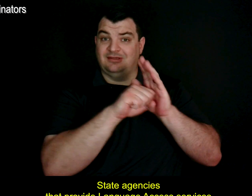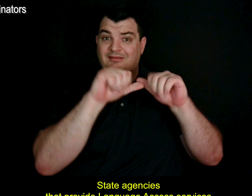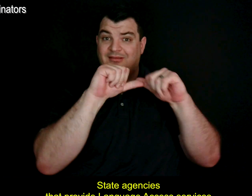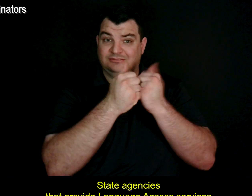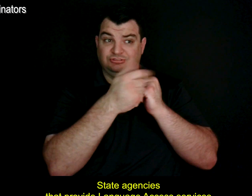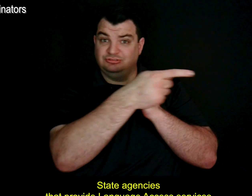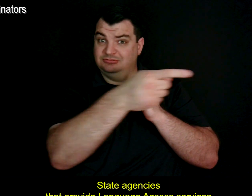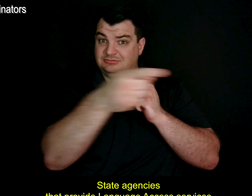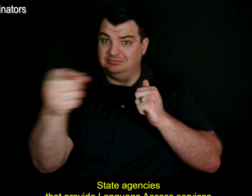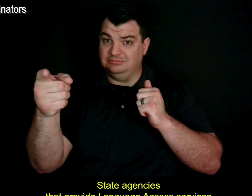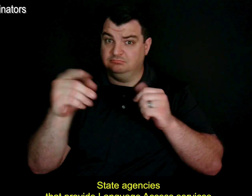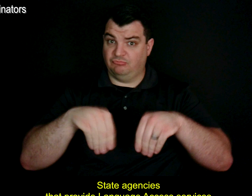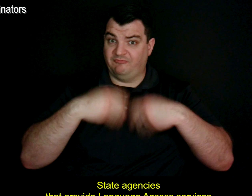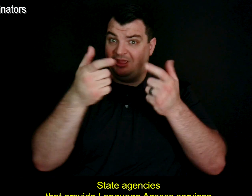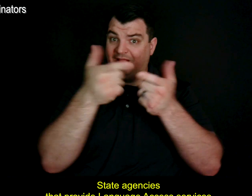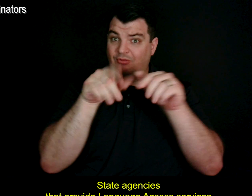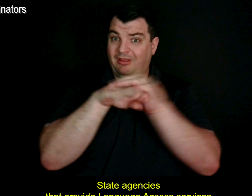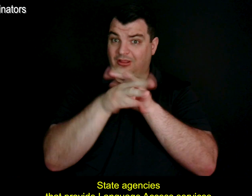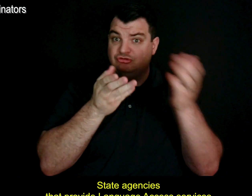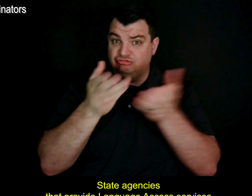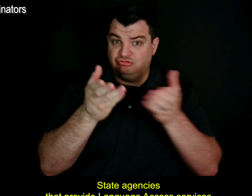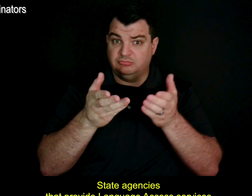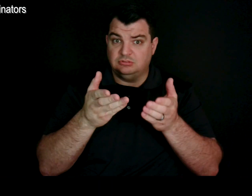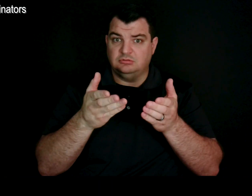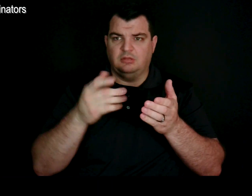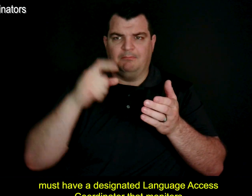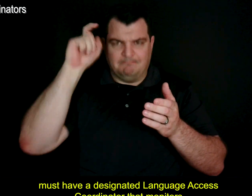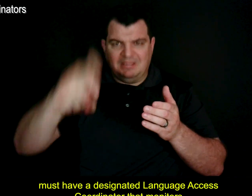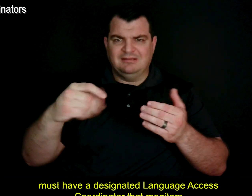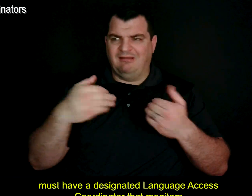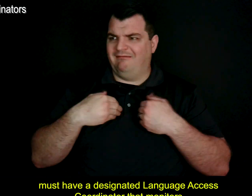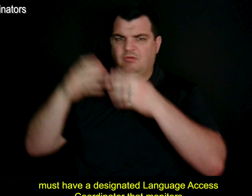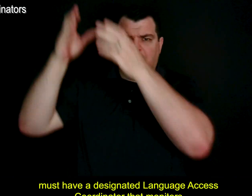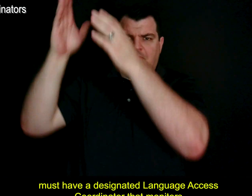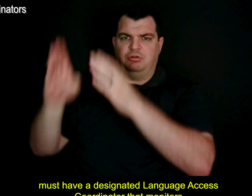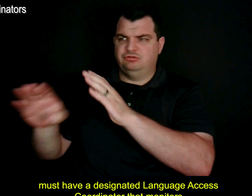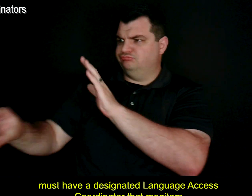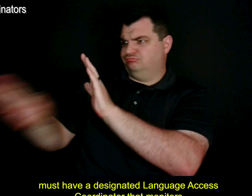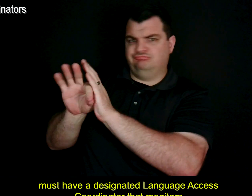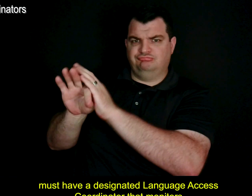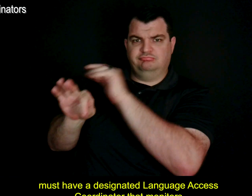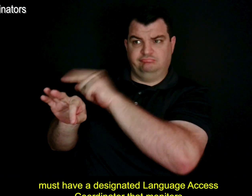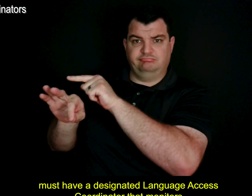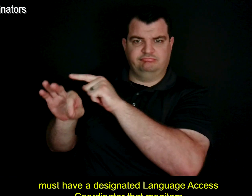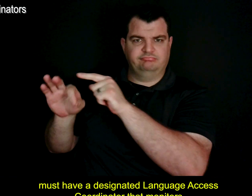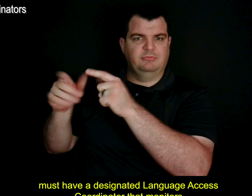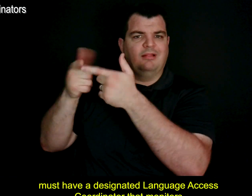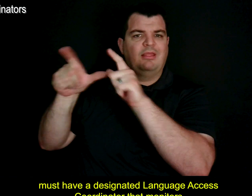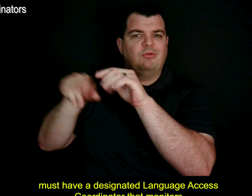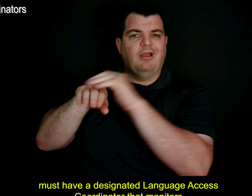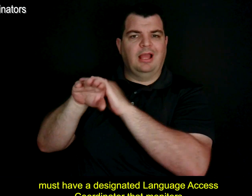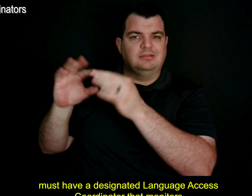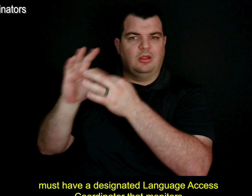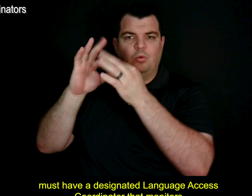State agencies that provide Language Access services must have a designated Language Access Coordinator that monitors